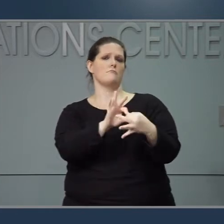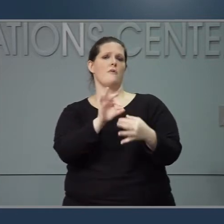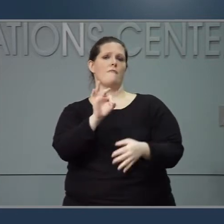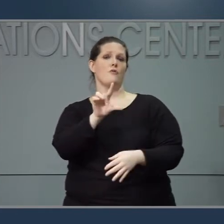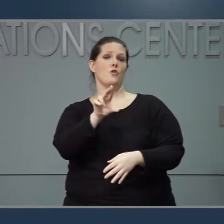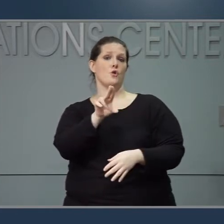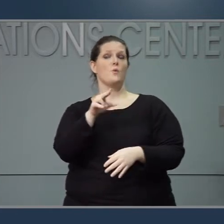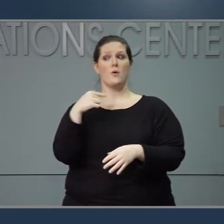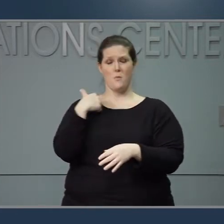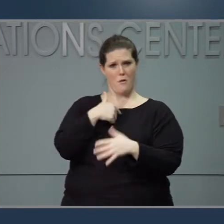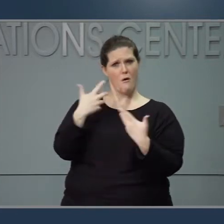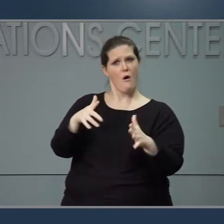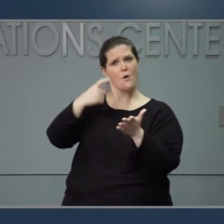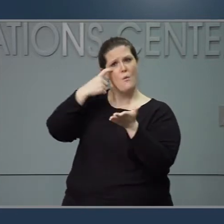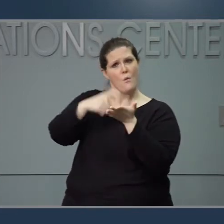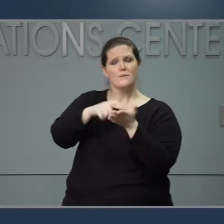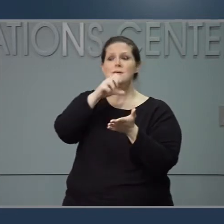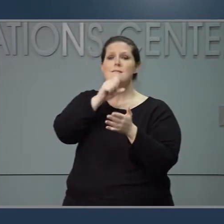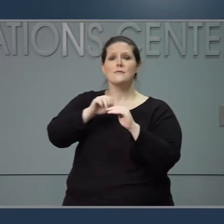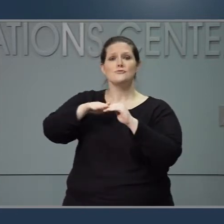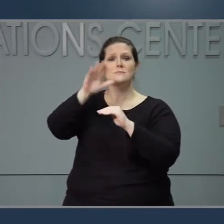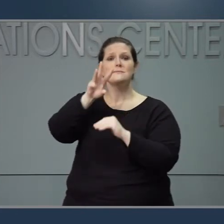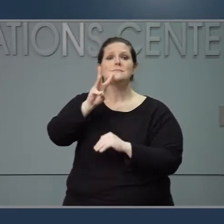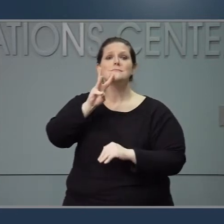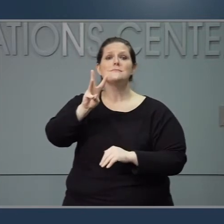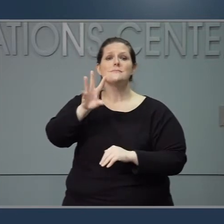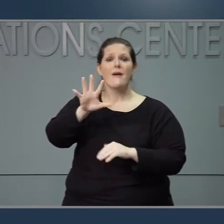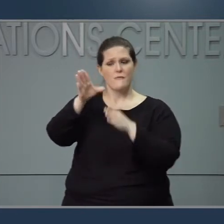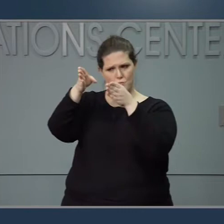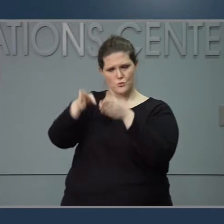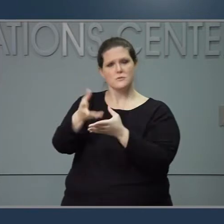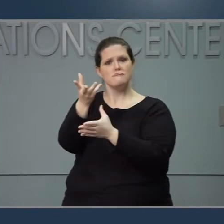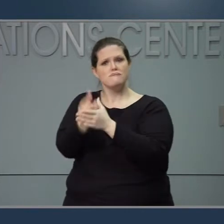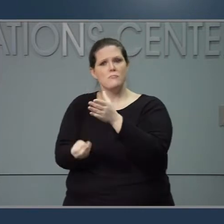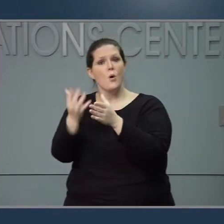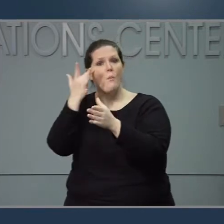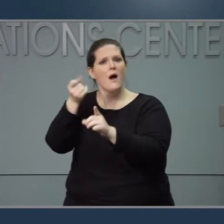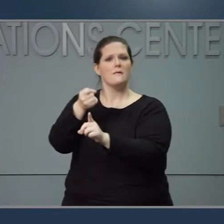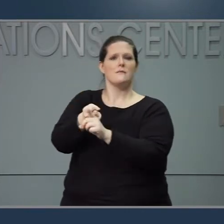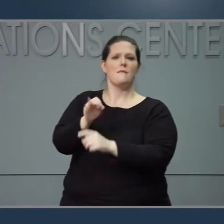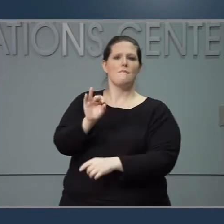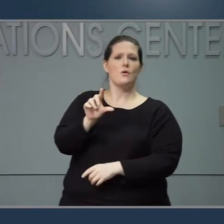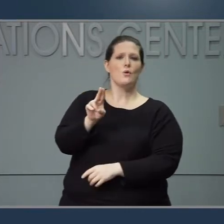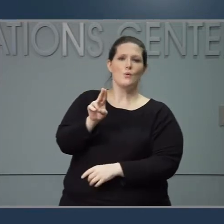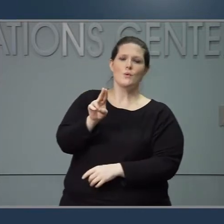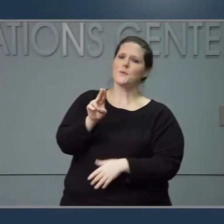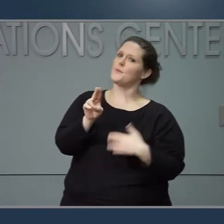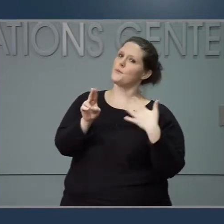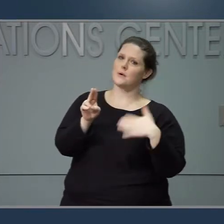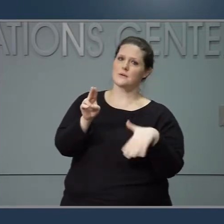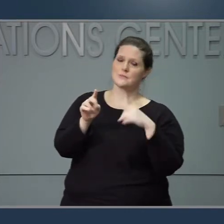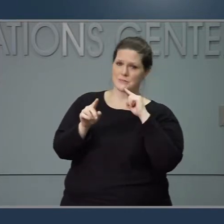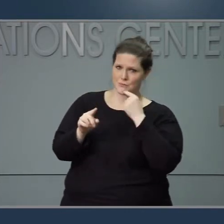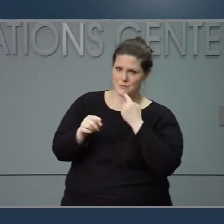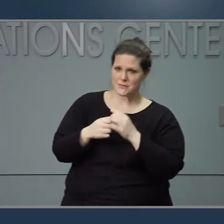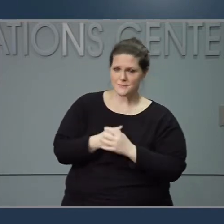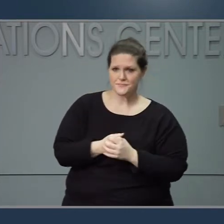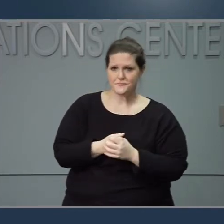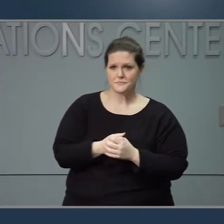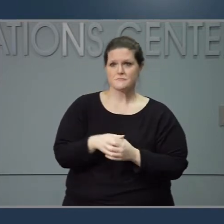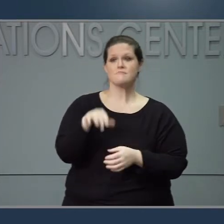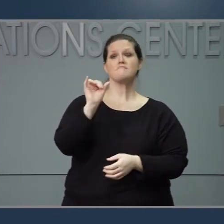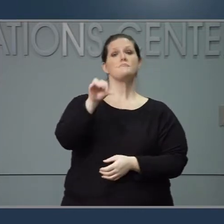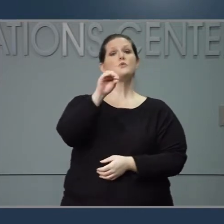QUIERE DECIR, PASA MUCHO TIEMPO HABLANDO DE LAS MASCARILLAS.